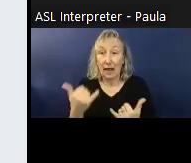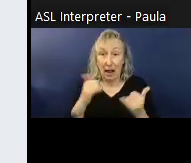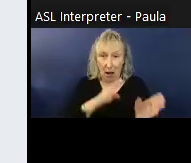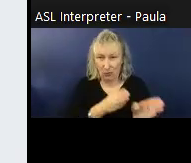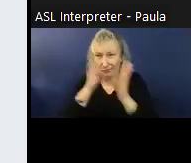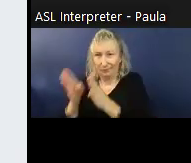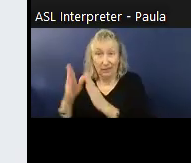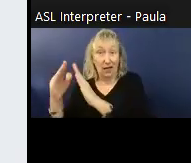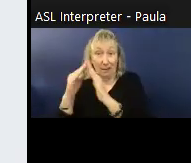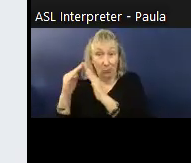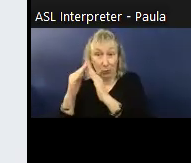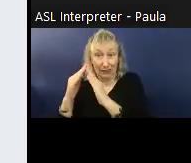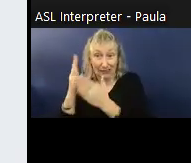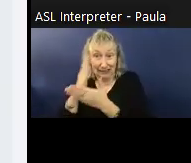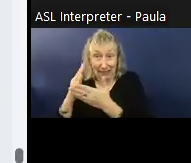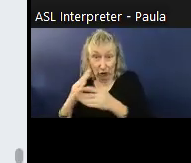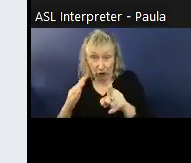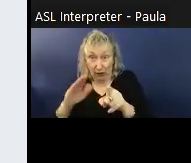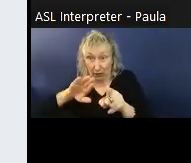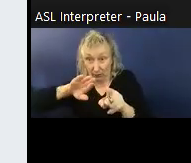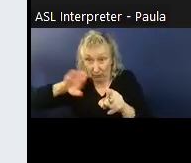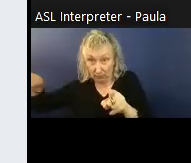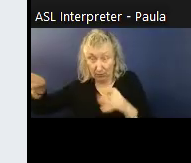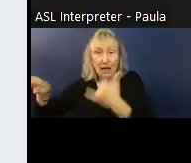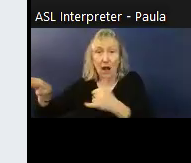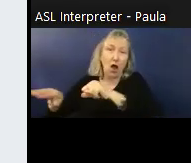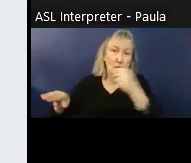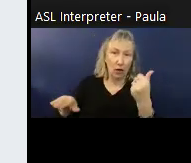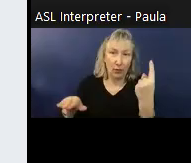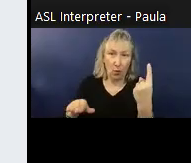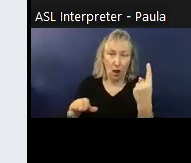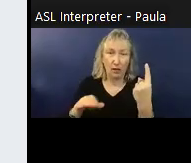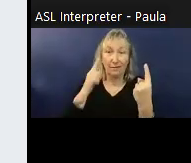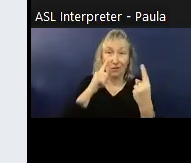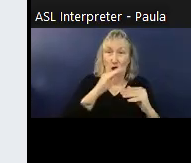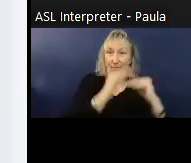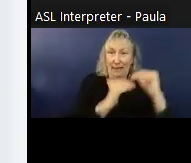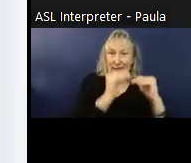And now I'm going to show you the change that we made to the facility section.